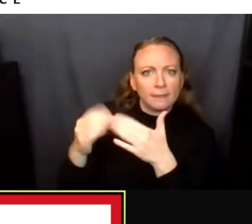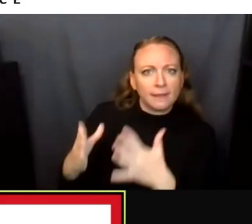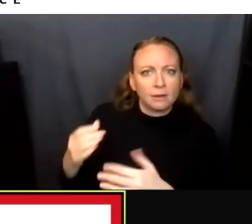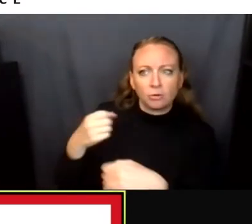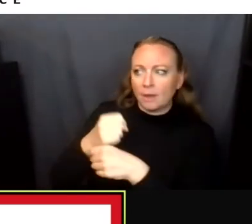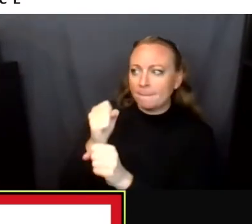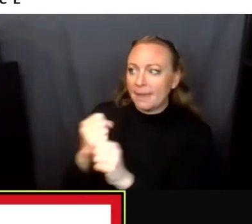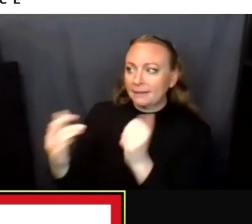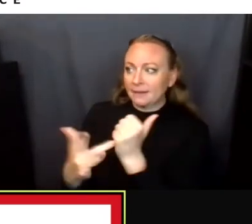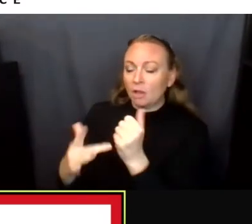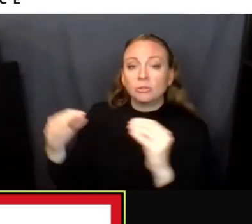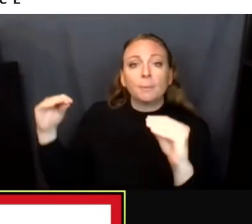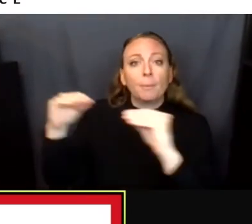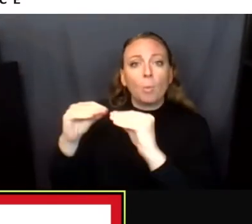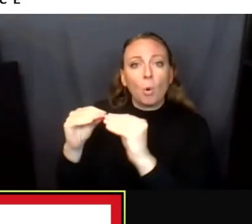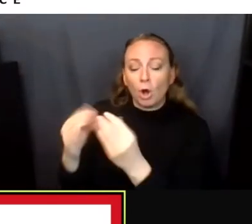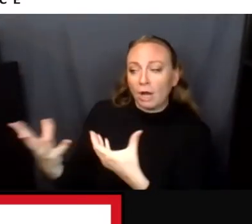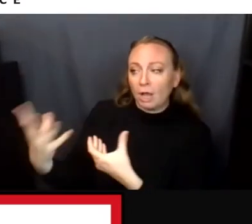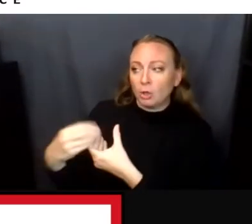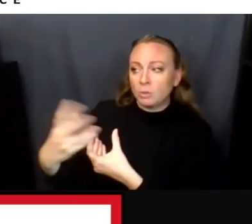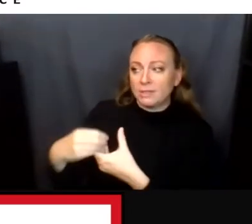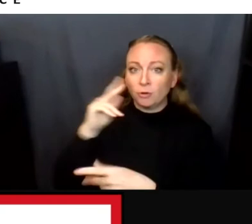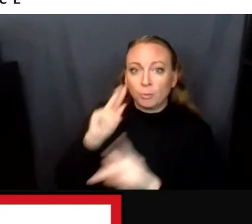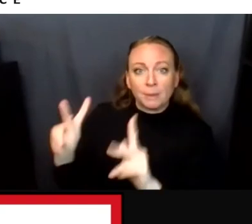for people with disabilities? That's a great question.